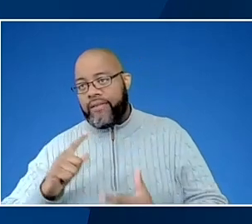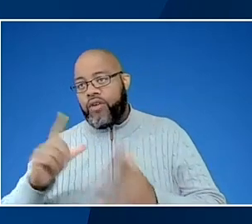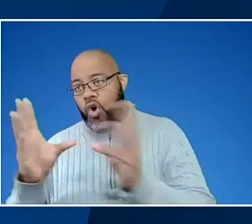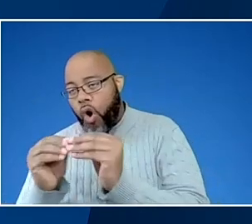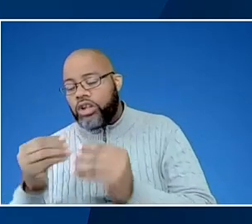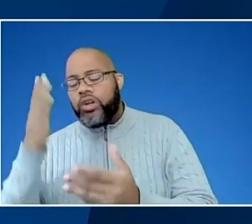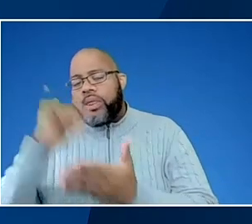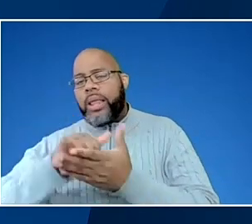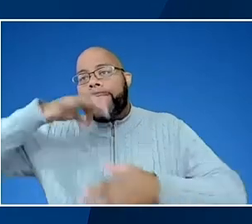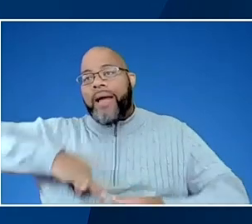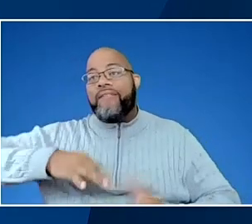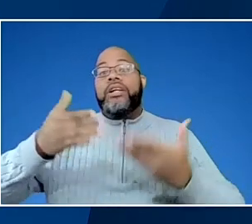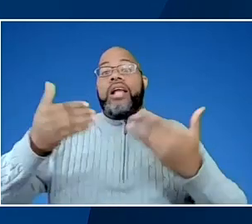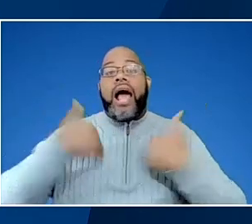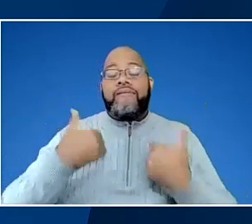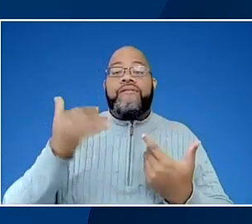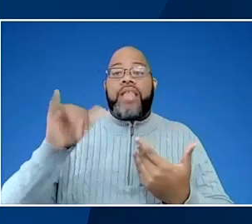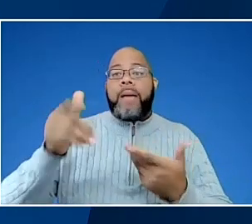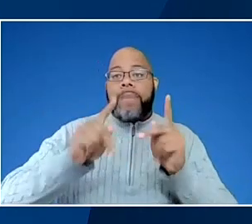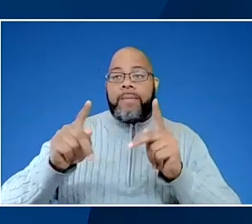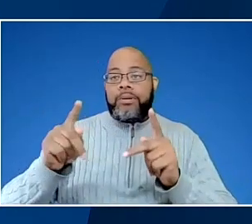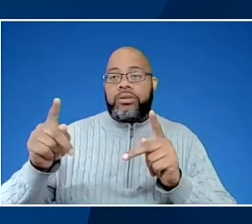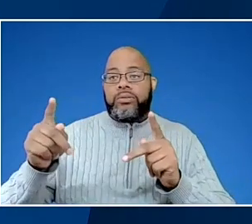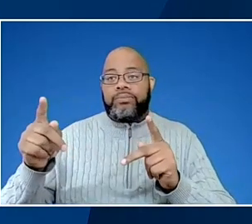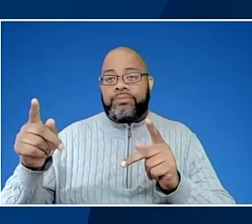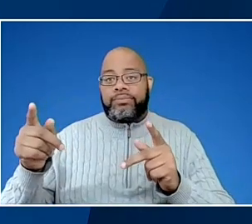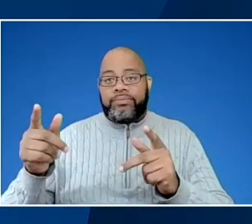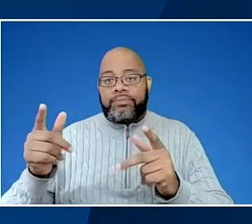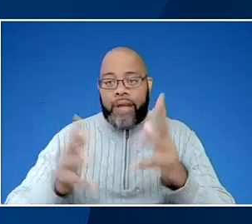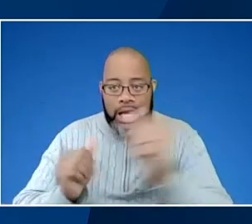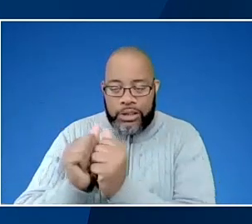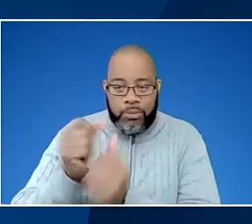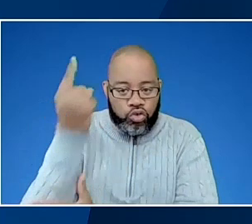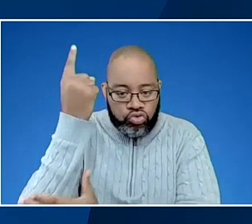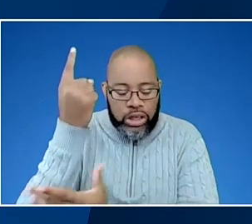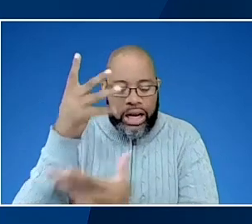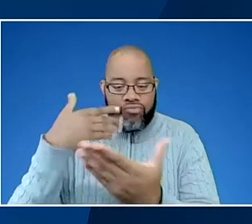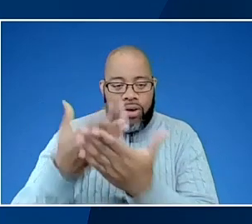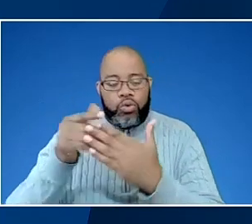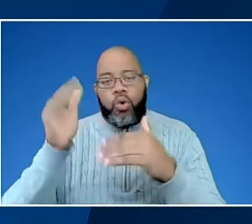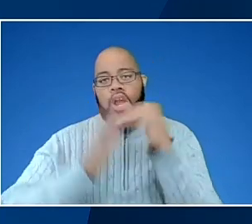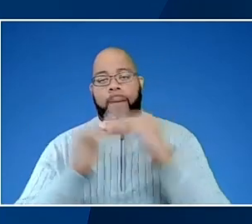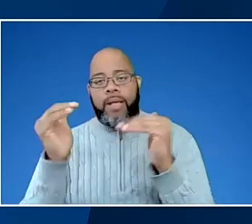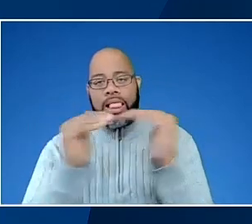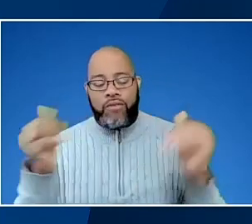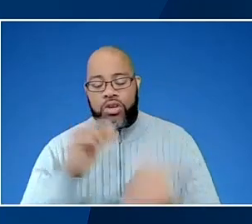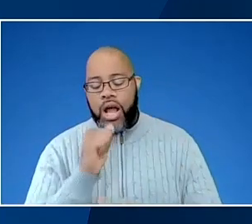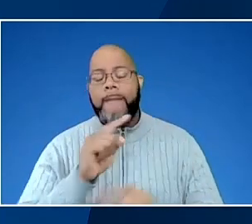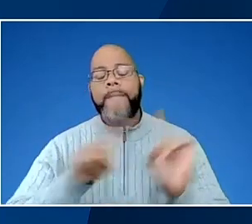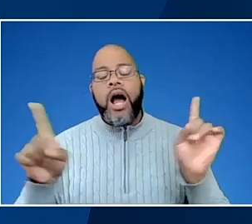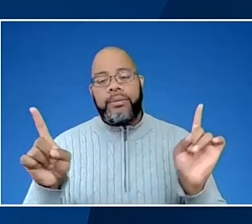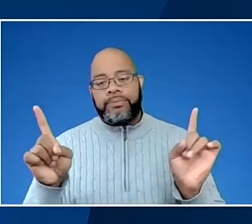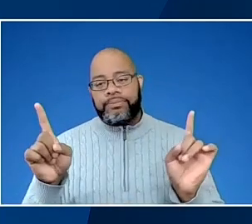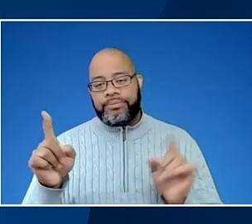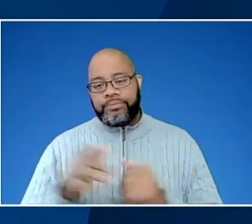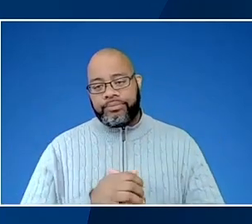bring people up to speed to get to a comfort level or not. But so I would be intrigued- I would be